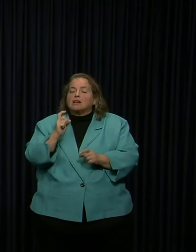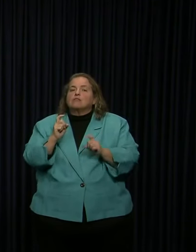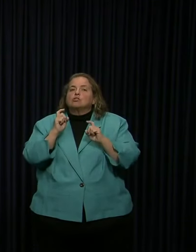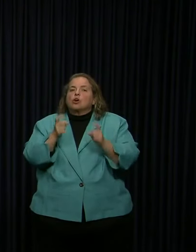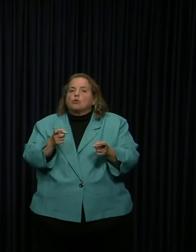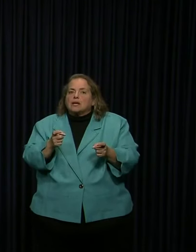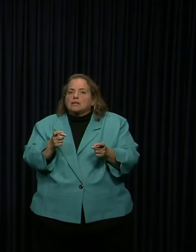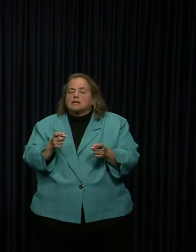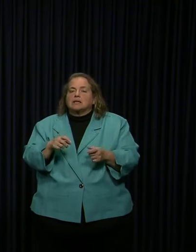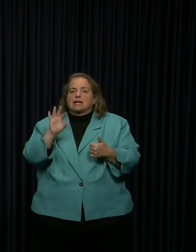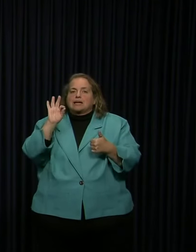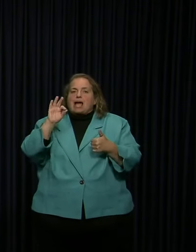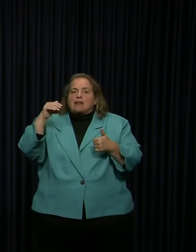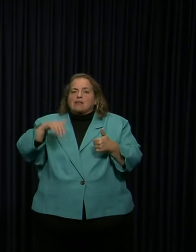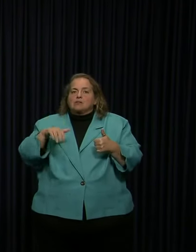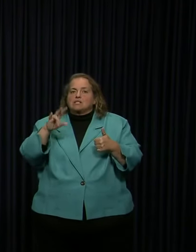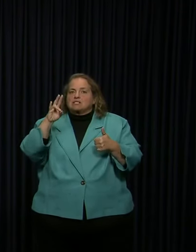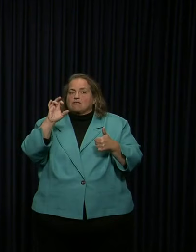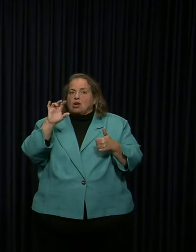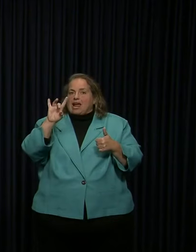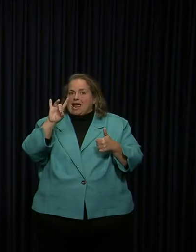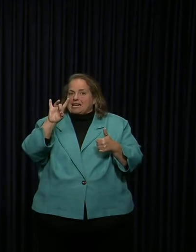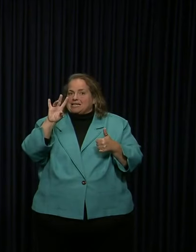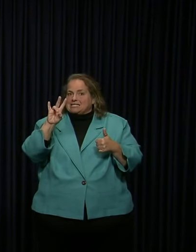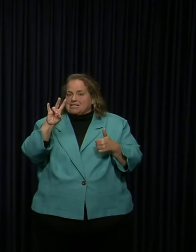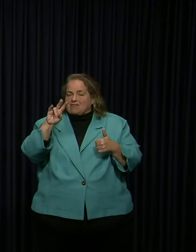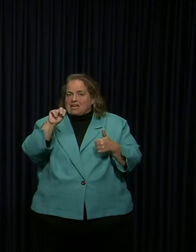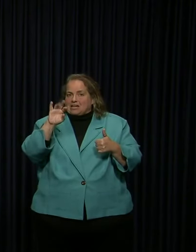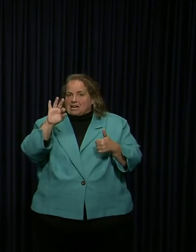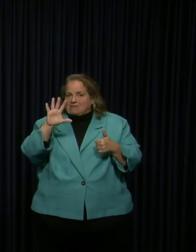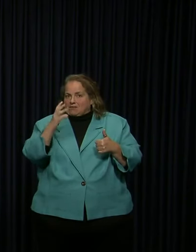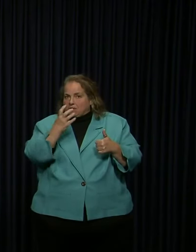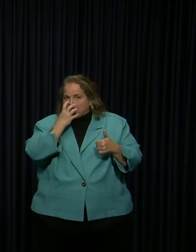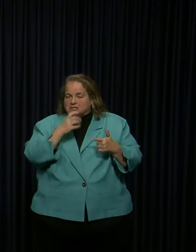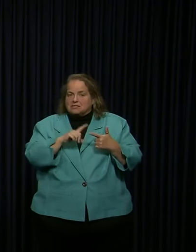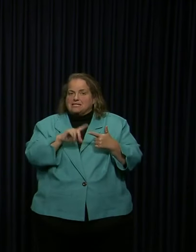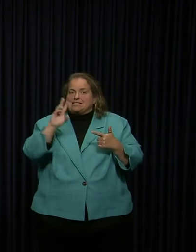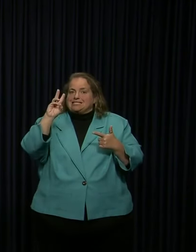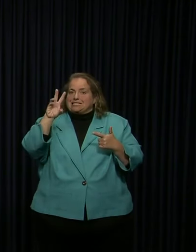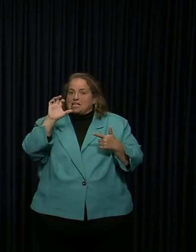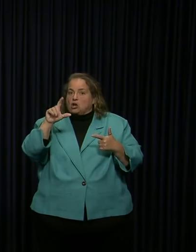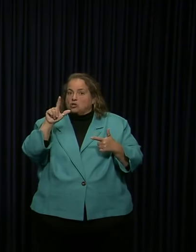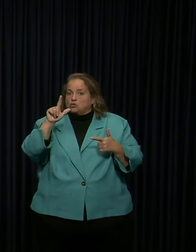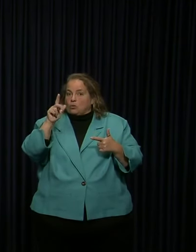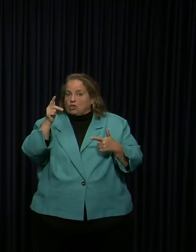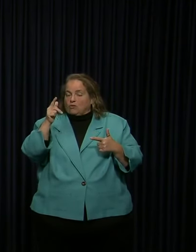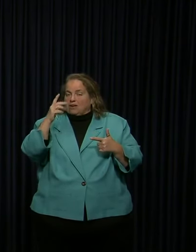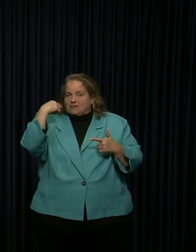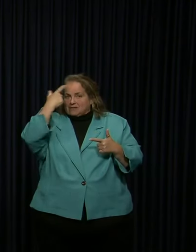ACCURATE NUMBERS WHICH, WITH THE RECENT DONATIONS, WOULDN'T HAVE BEEN TODAY, AND THEN DR. STACK